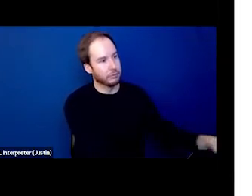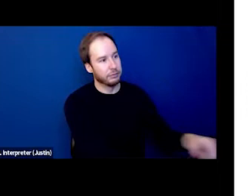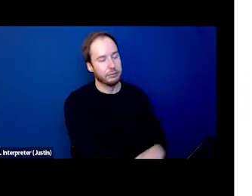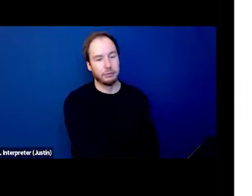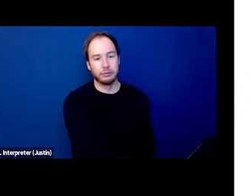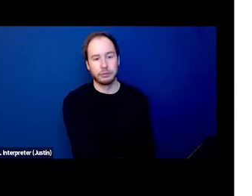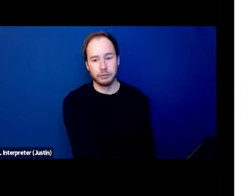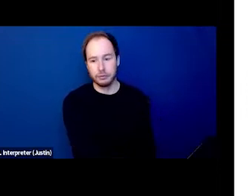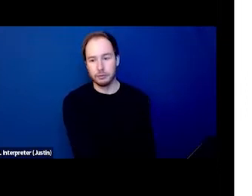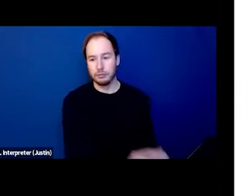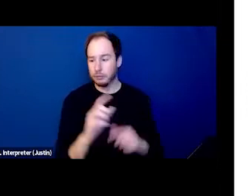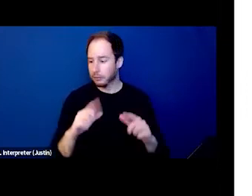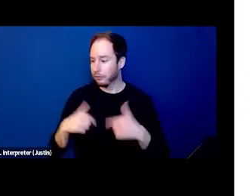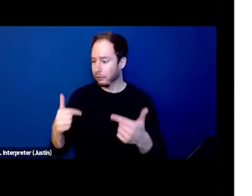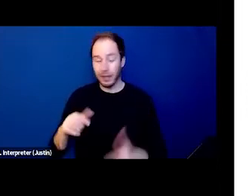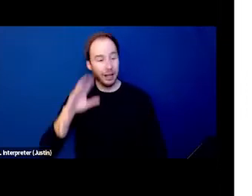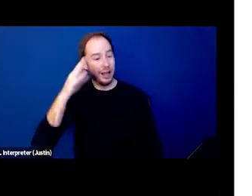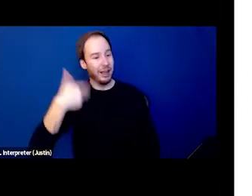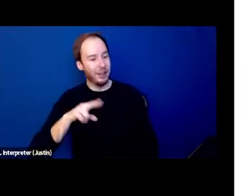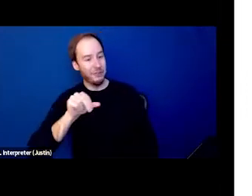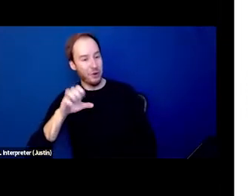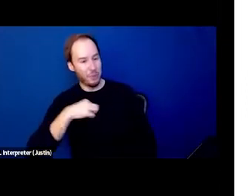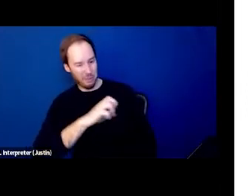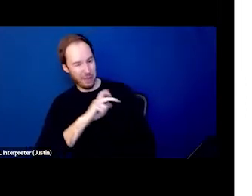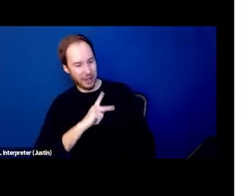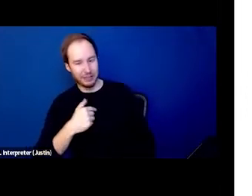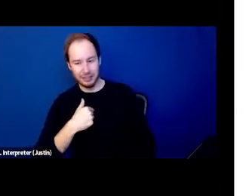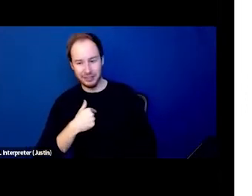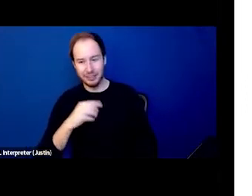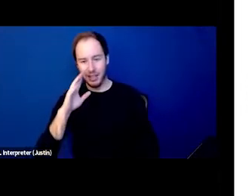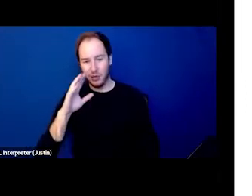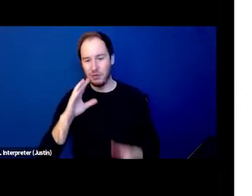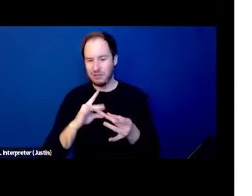[Rose] I'm back, hi, this is Rose David. So I'll be doing the next few slides.